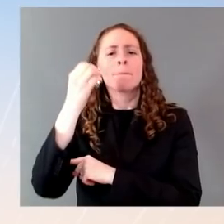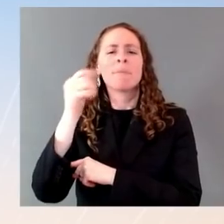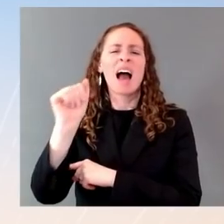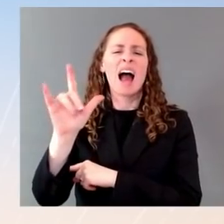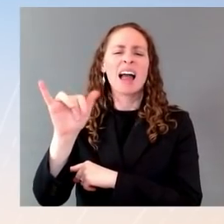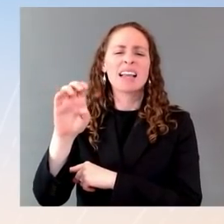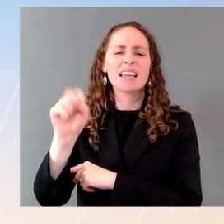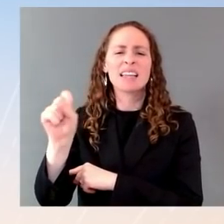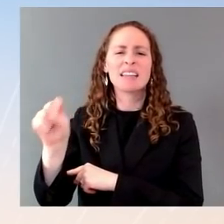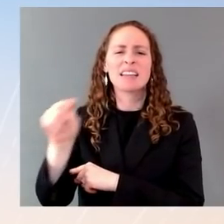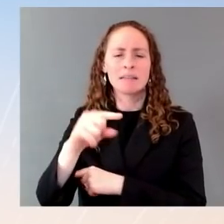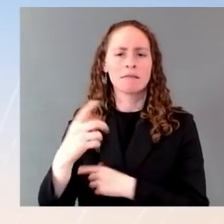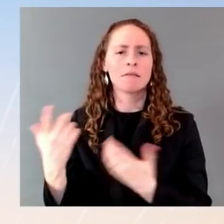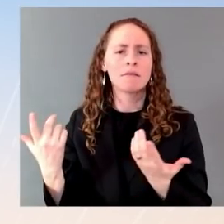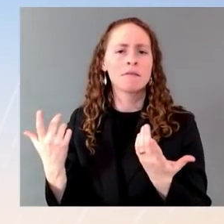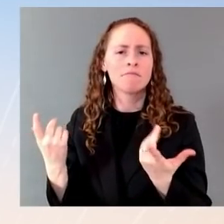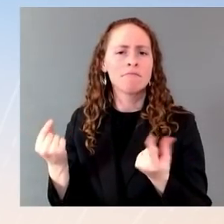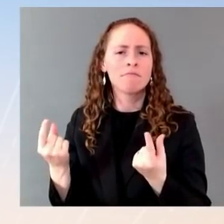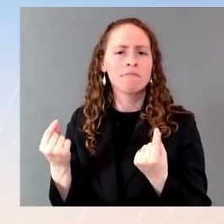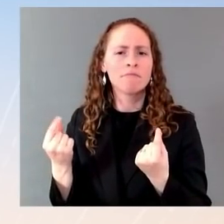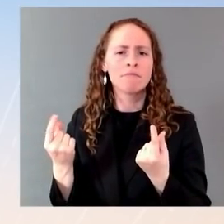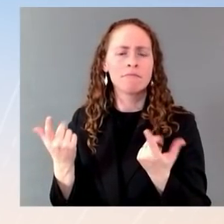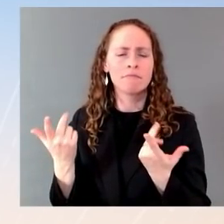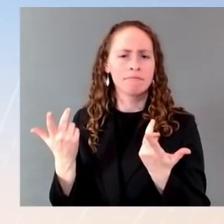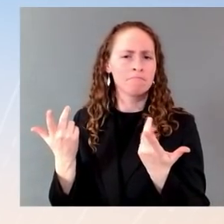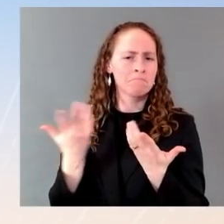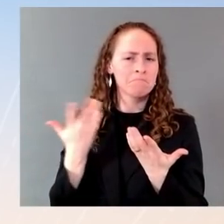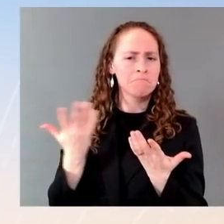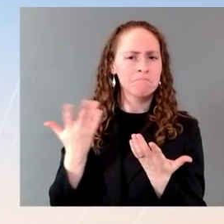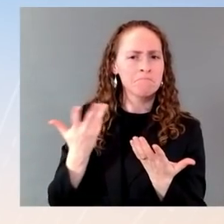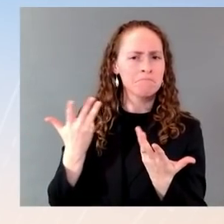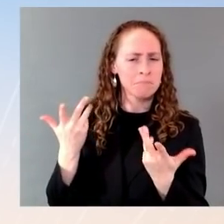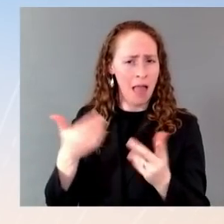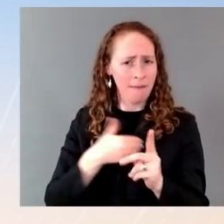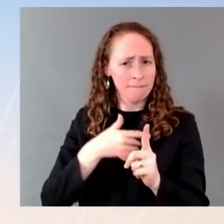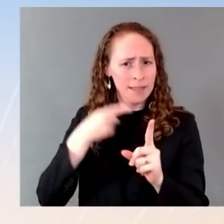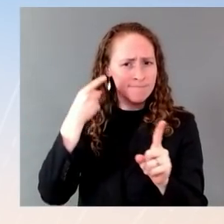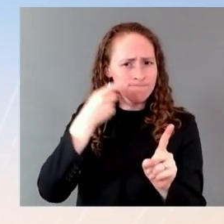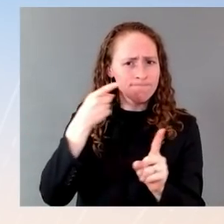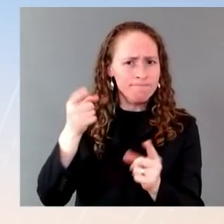Ms. Psaki: We're not going to speak for them, Kaitlan. Obviously, they can speak for what they have any intention to do.